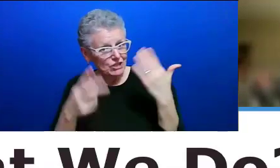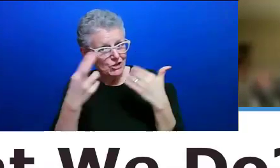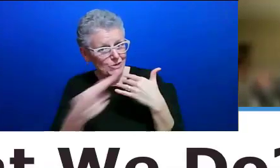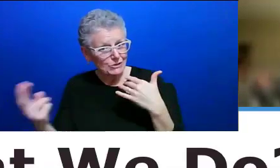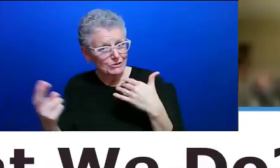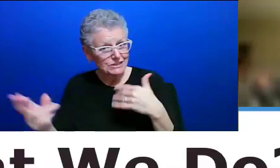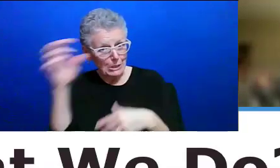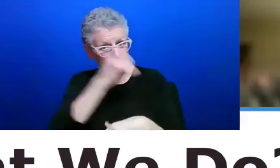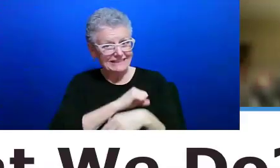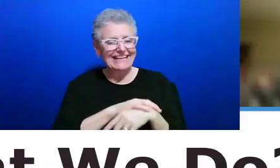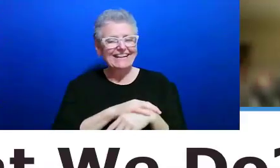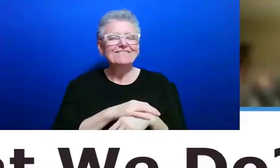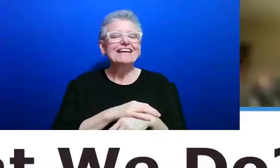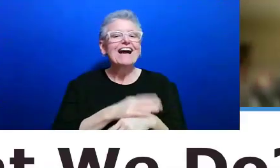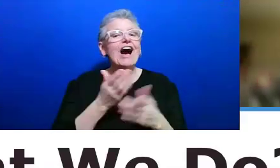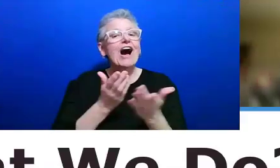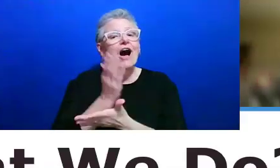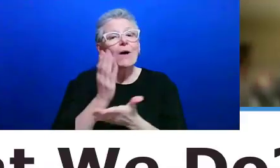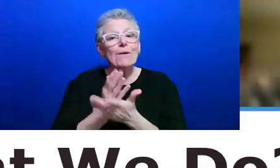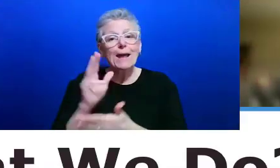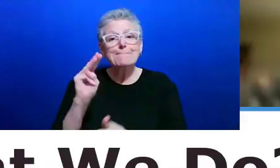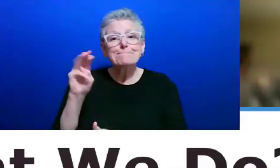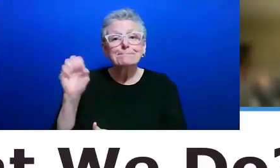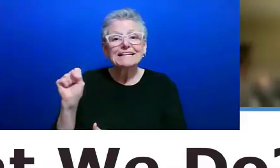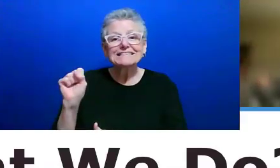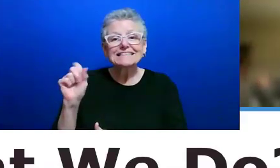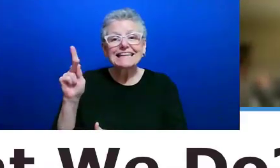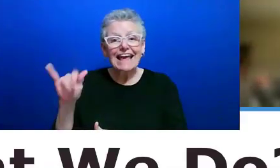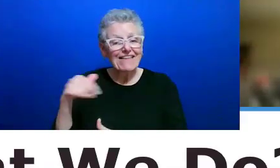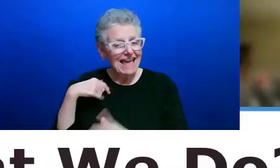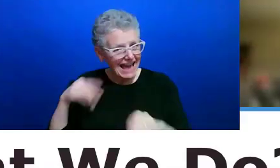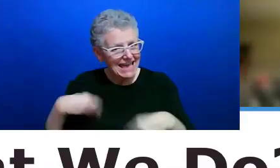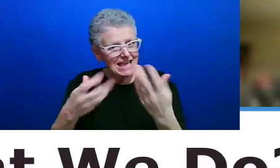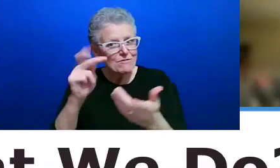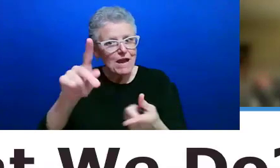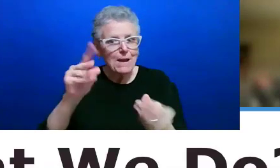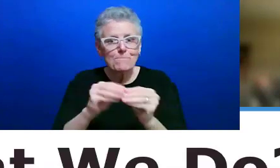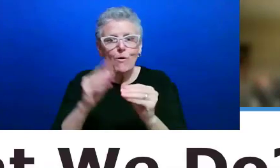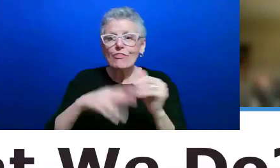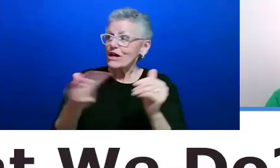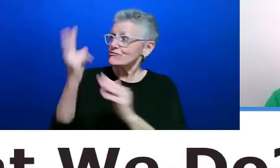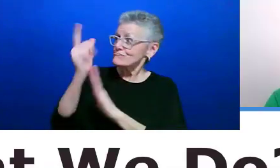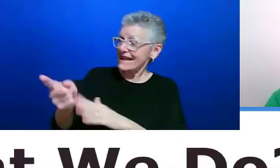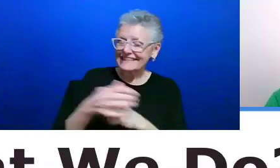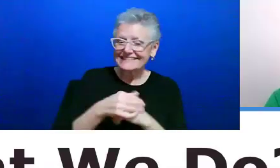All right. Miss Kelly, I gave you more than 2 minutes. KELLY DUNHAM >> This is Kelly.